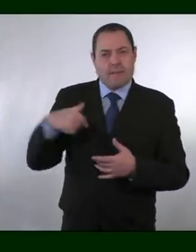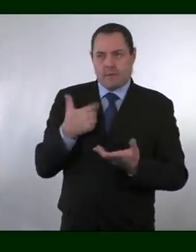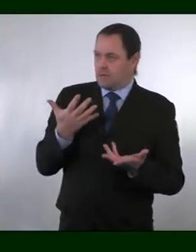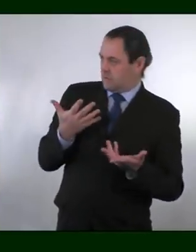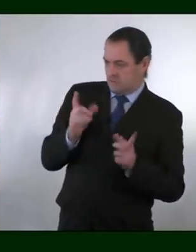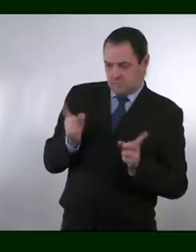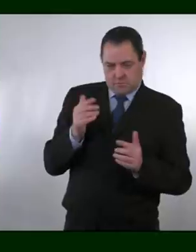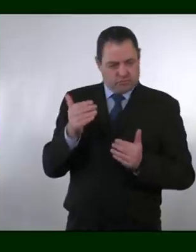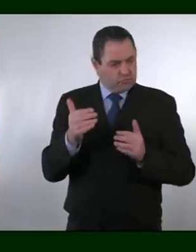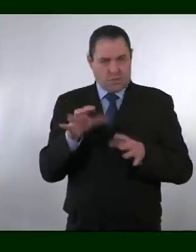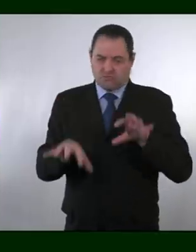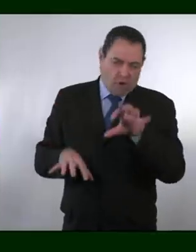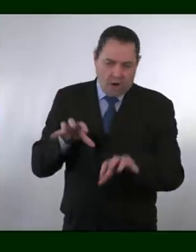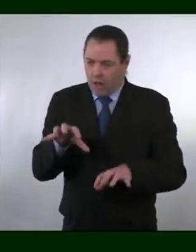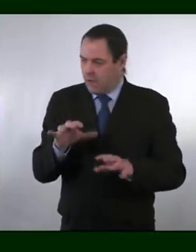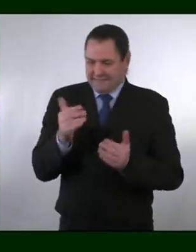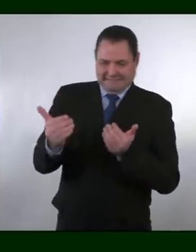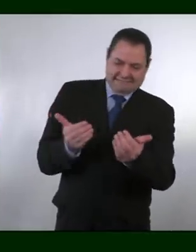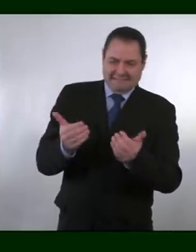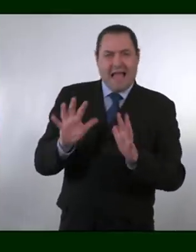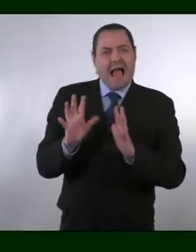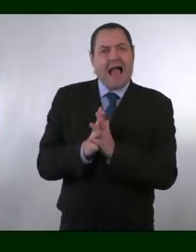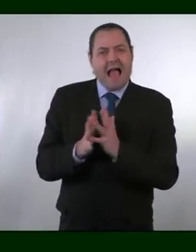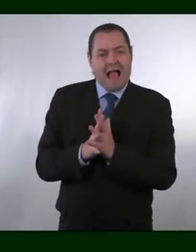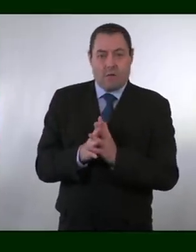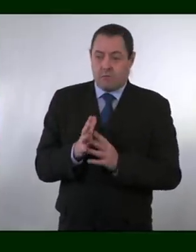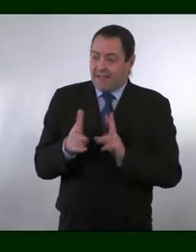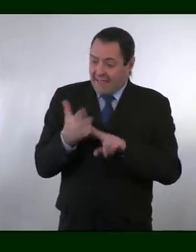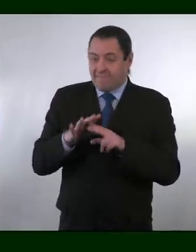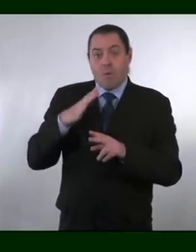Minister recognise that if we want to increase the number of people who isolate, we need to make it